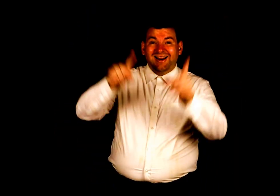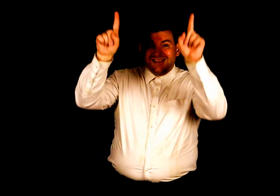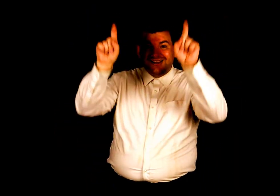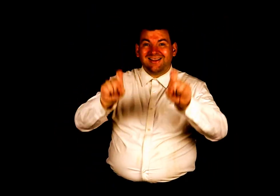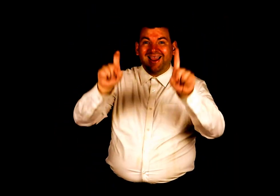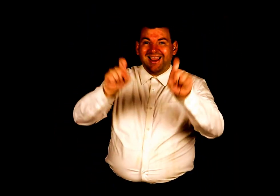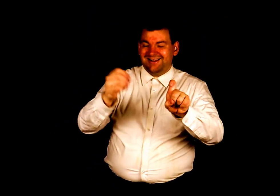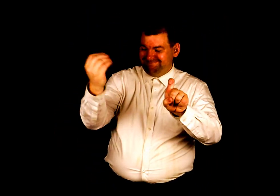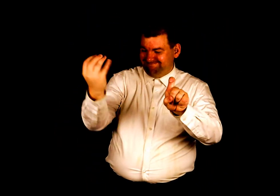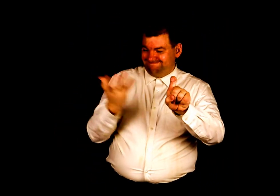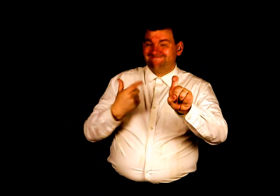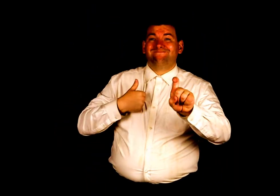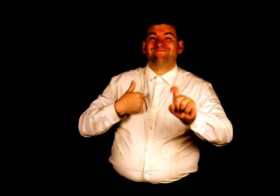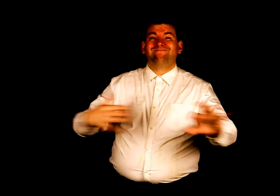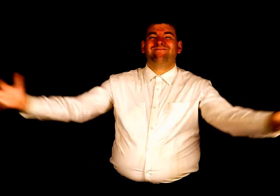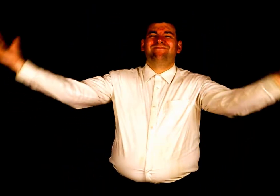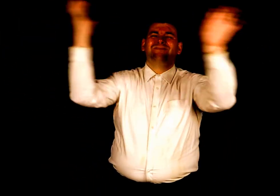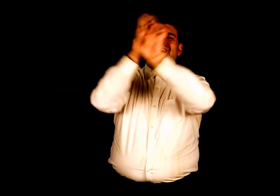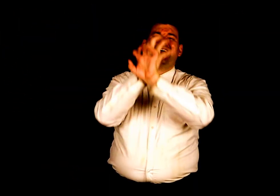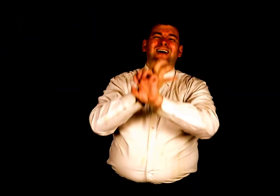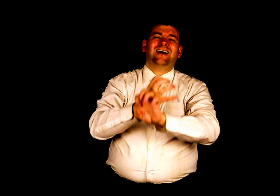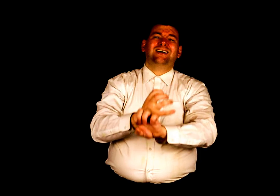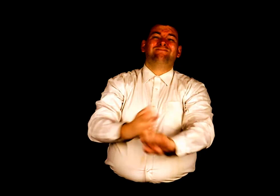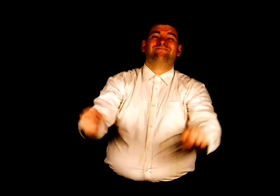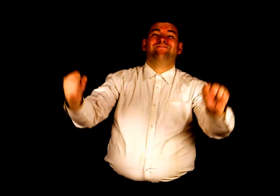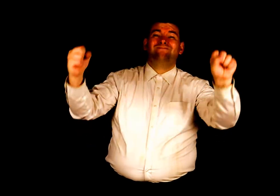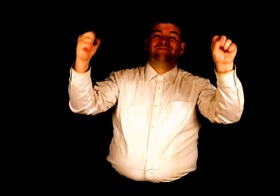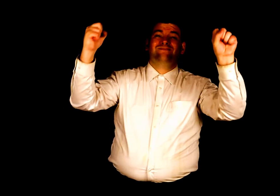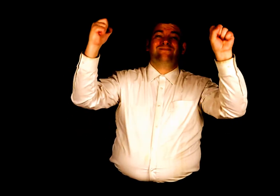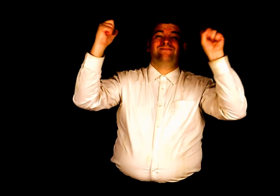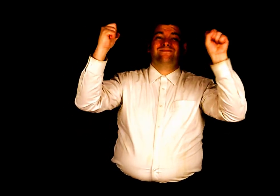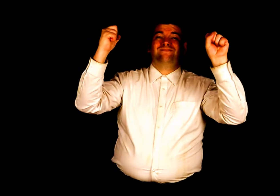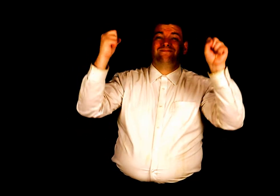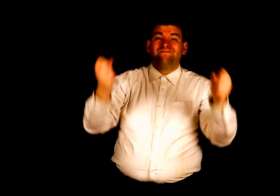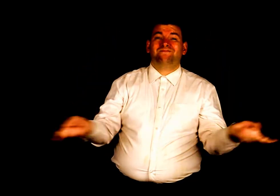The test came back saved